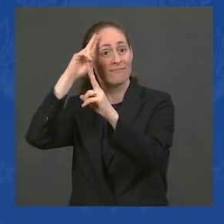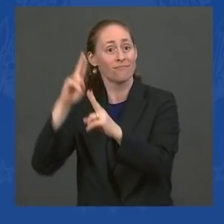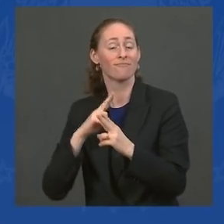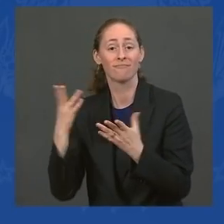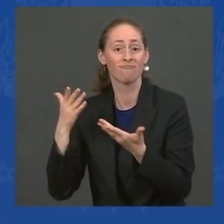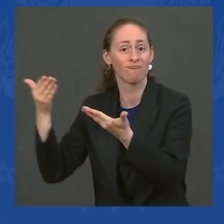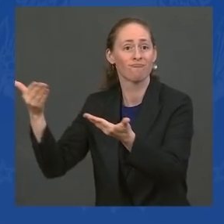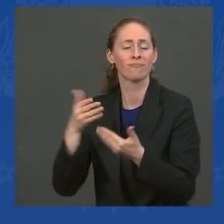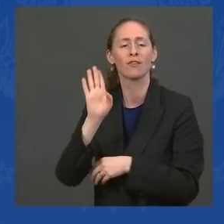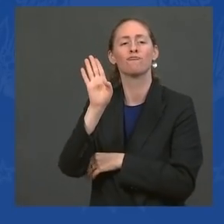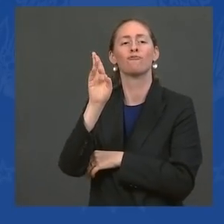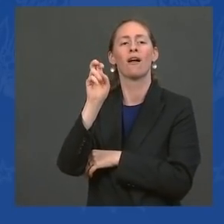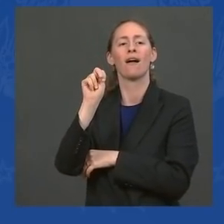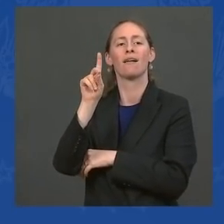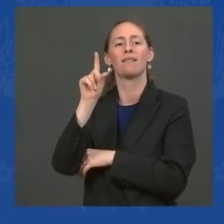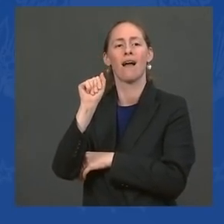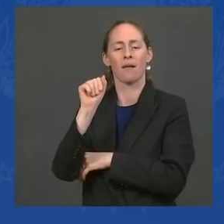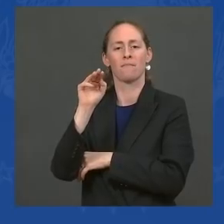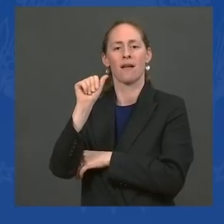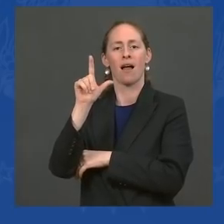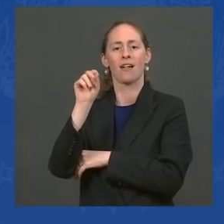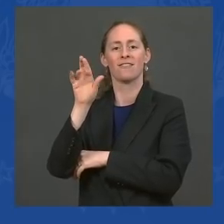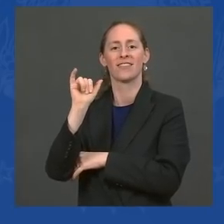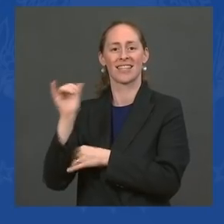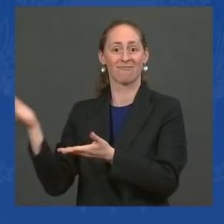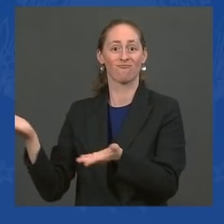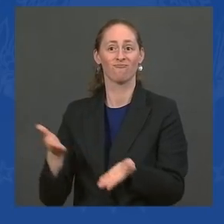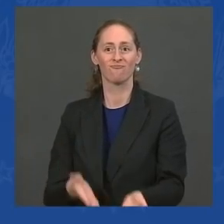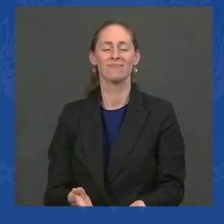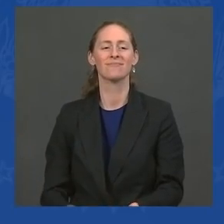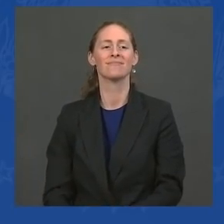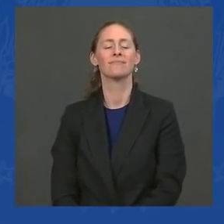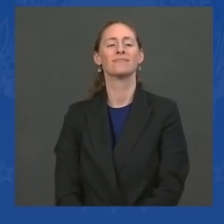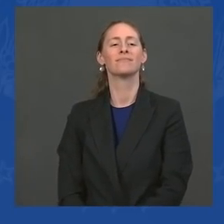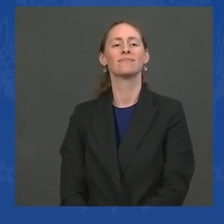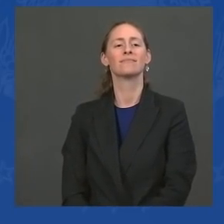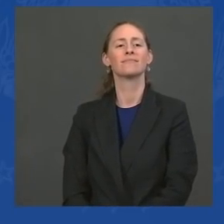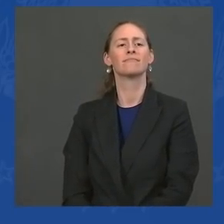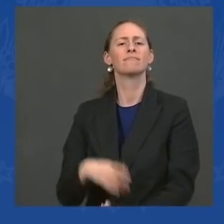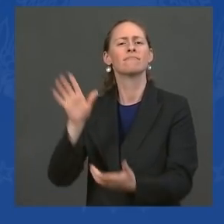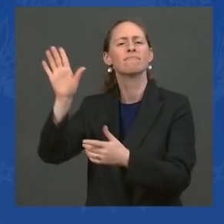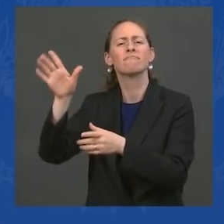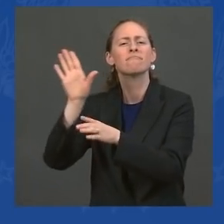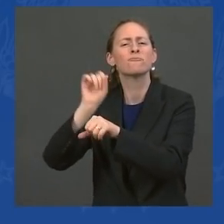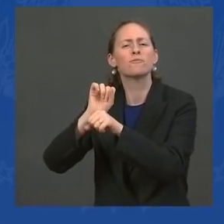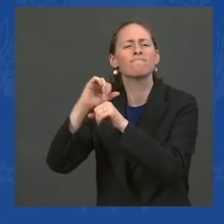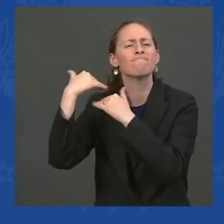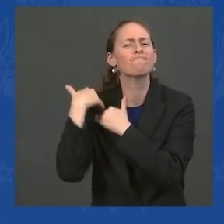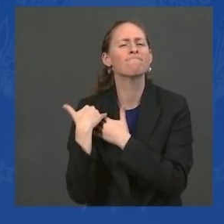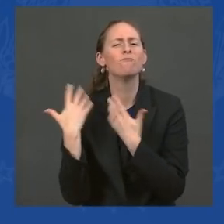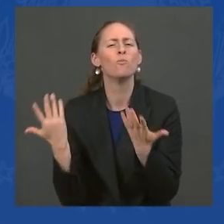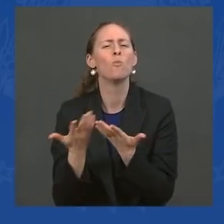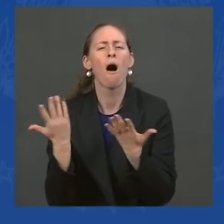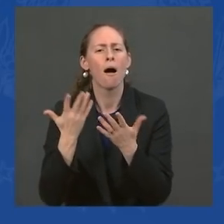on Environmental Quality, who is leading on our conservation and environmental justice efforts. Brenda.